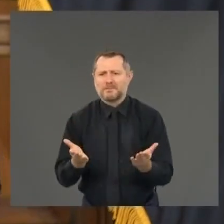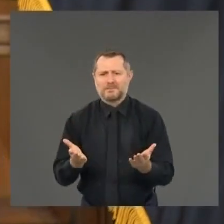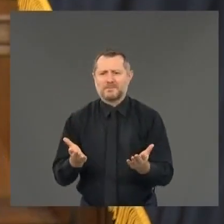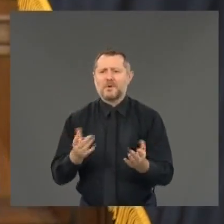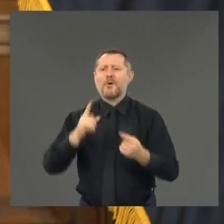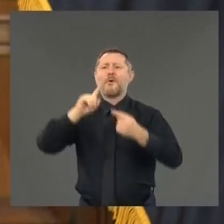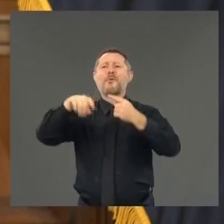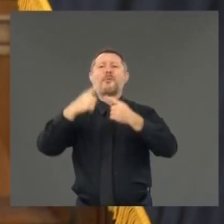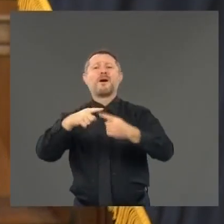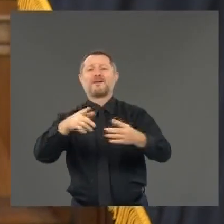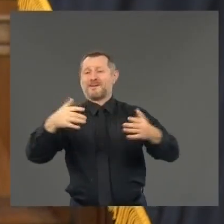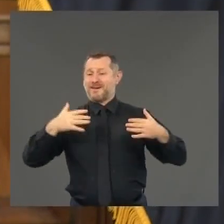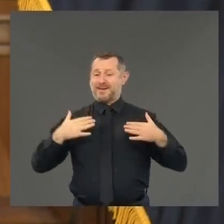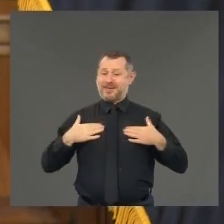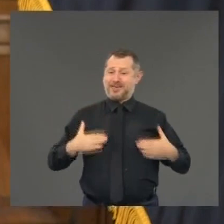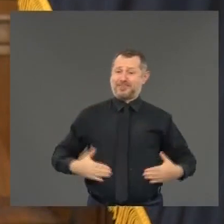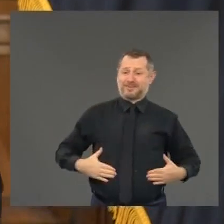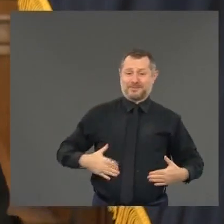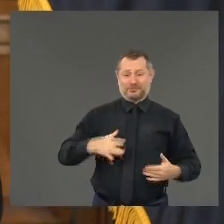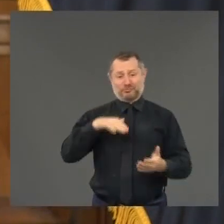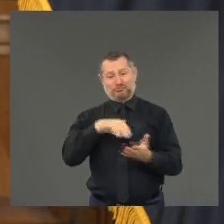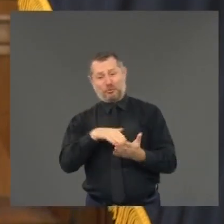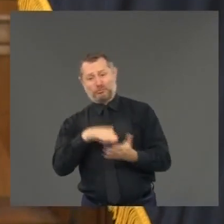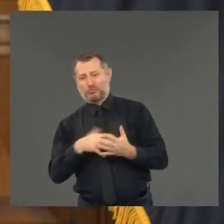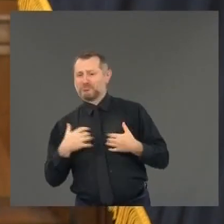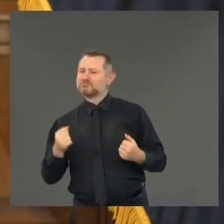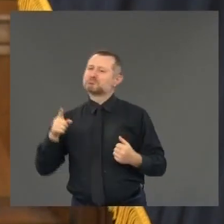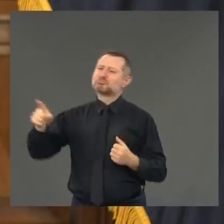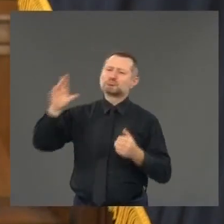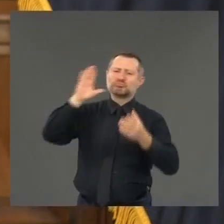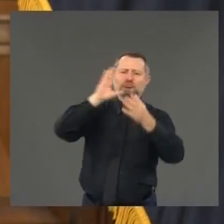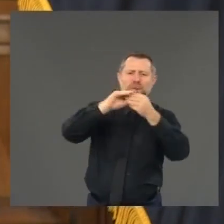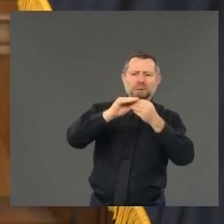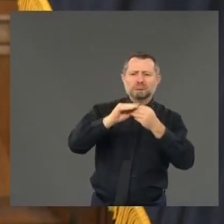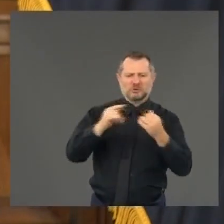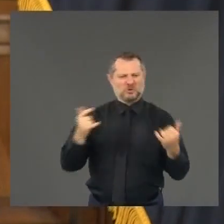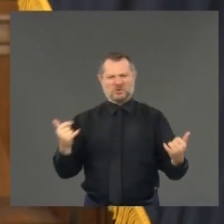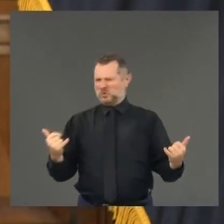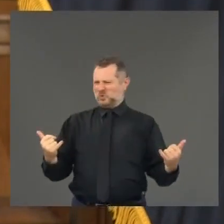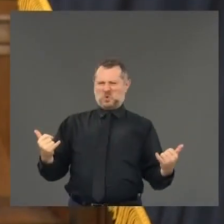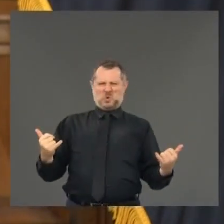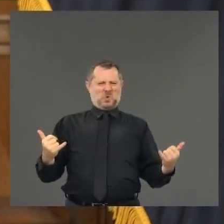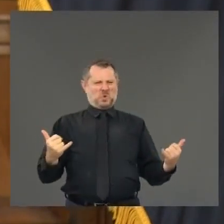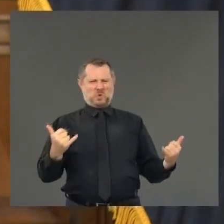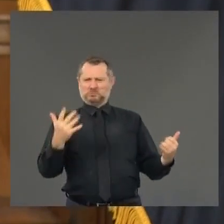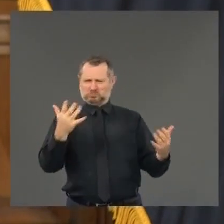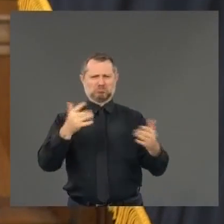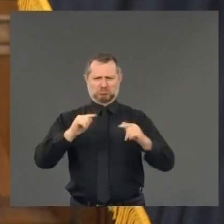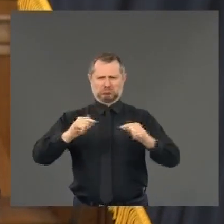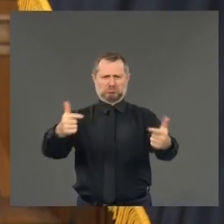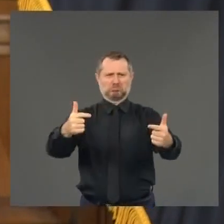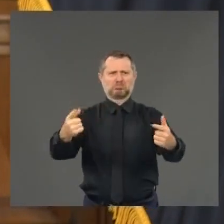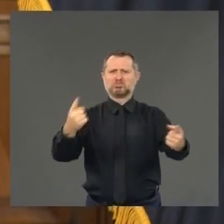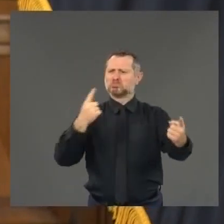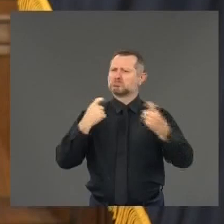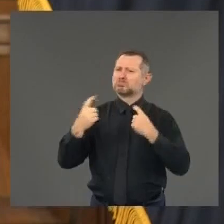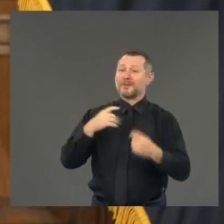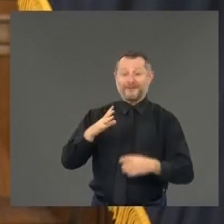BUT I DON'T WANT TO HURT MY MOTHER. AND WHEN THE HEALTH PROFESSIONAL